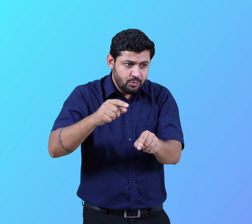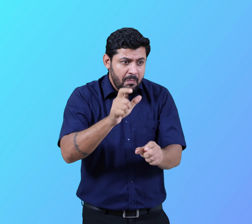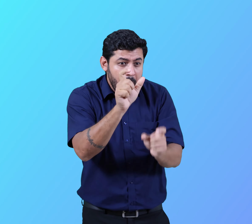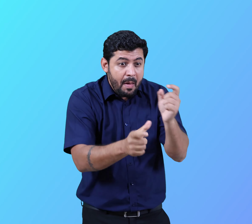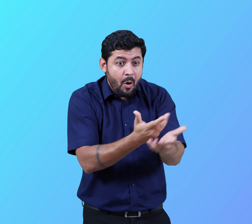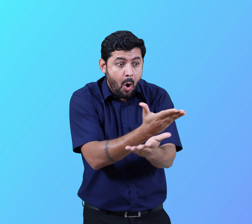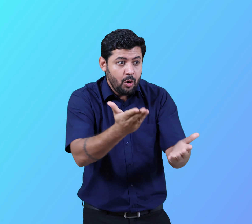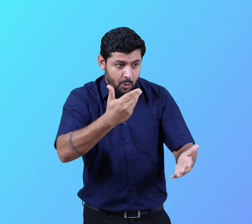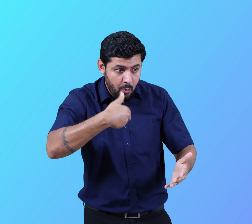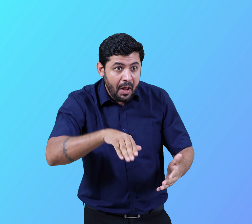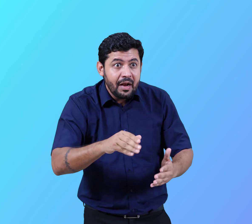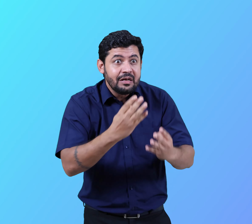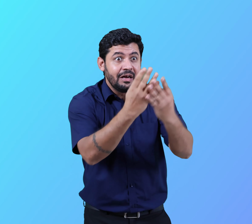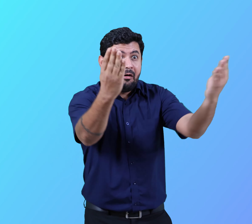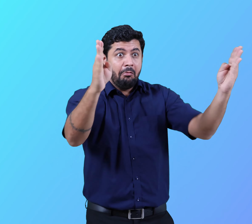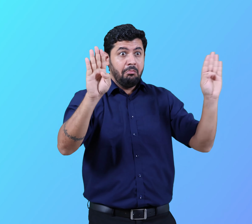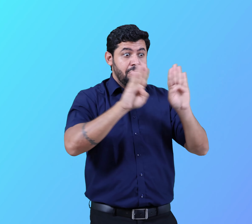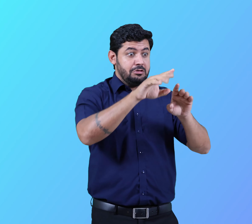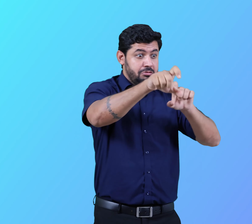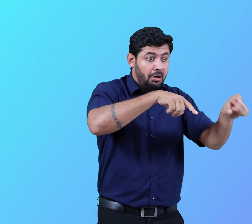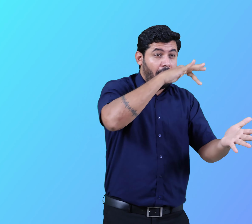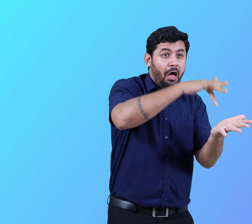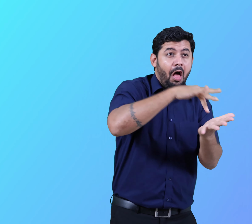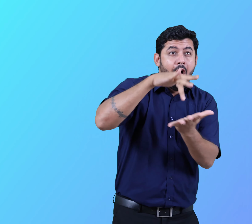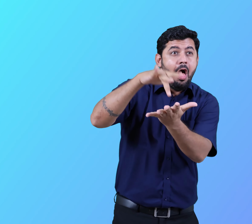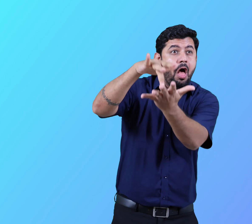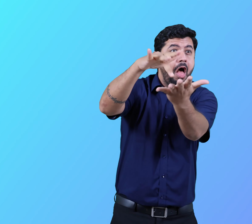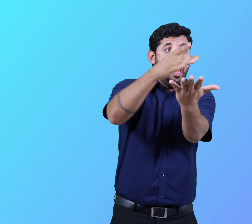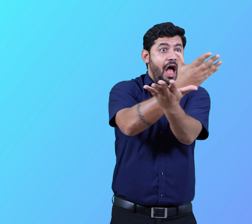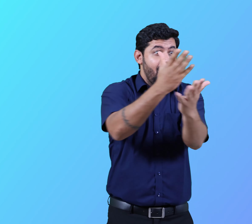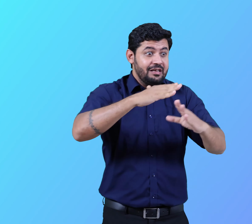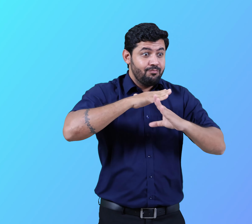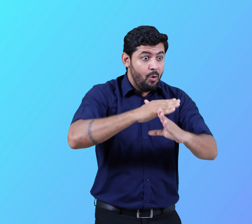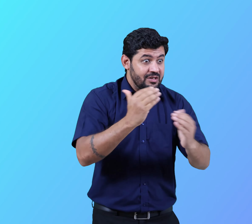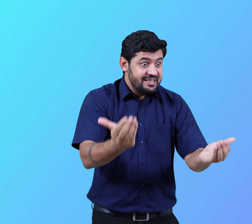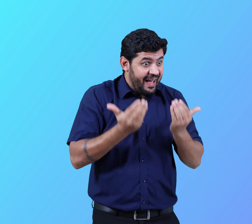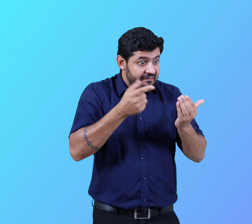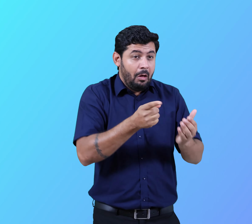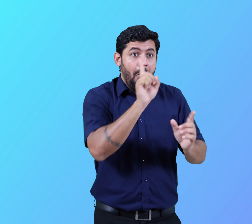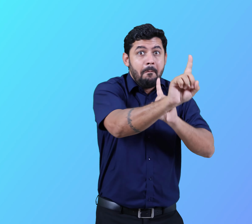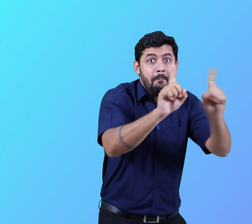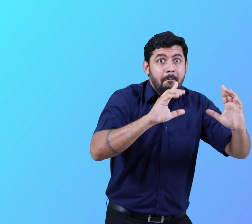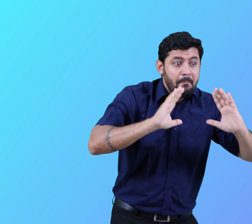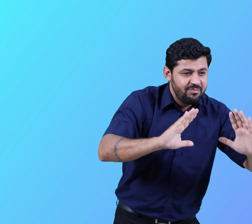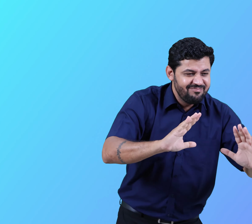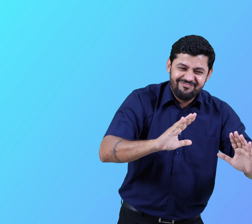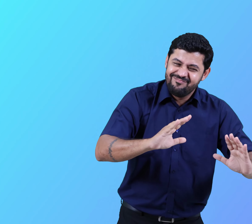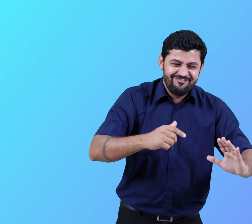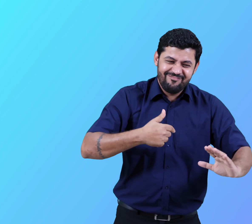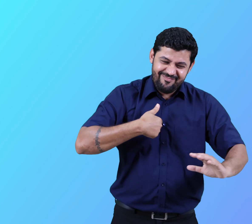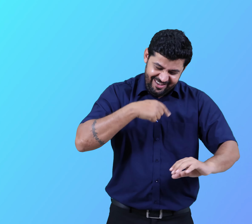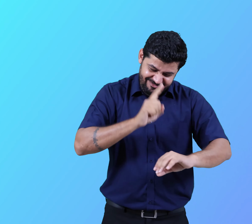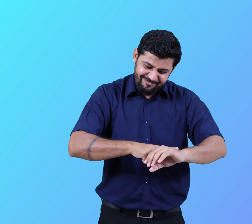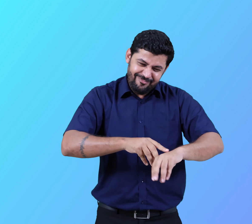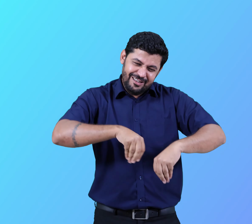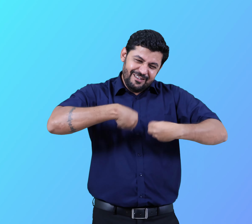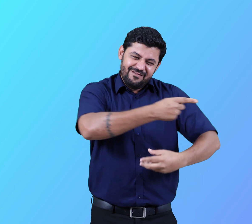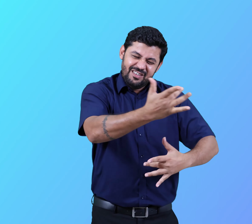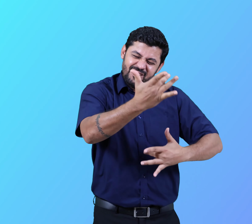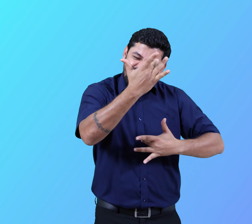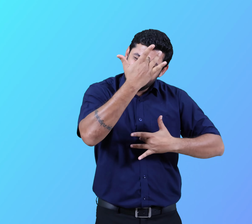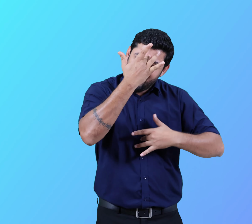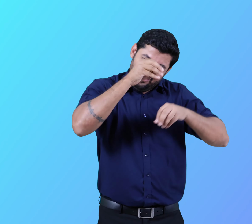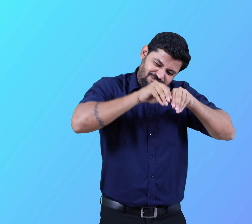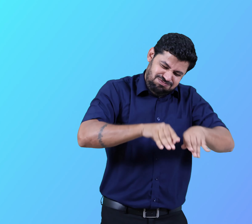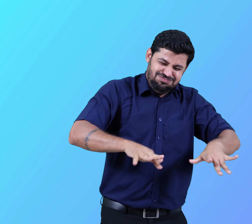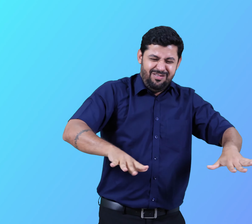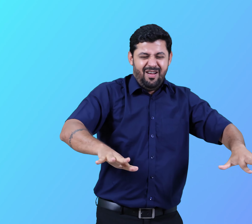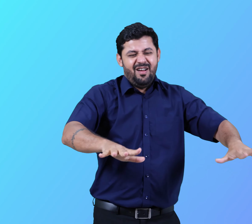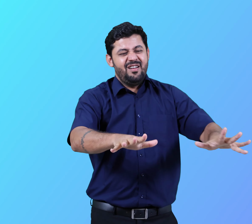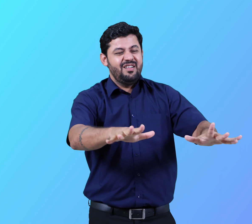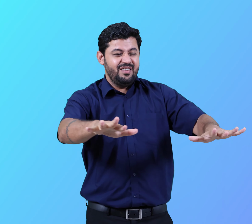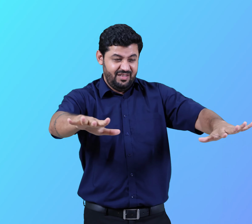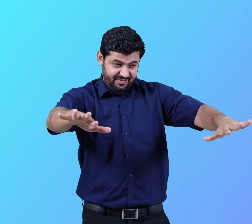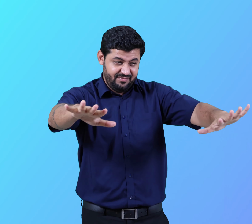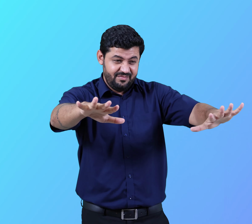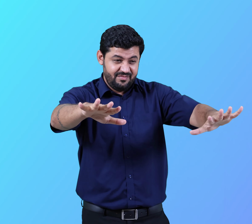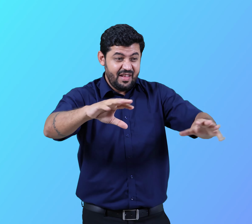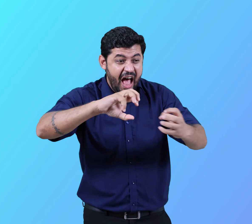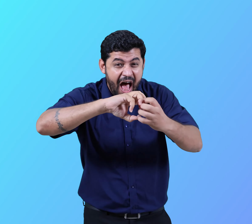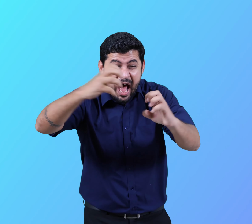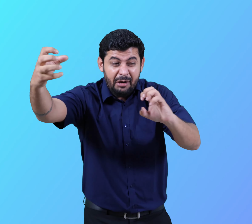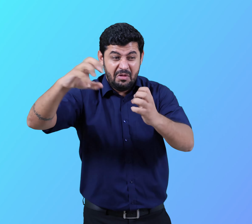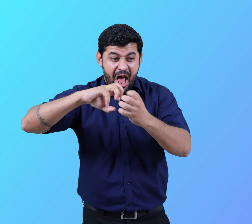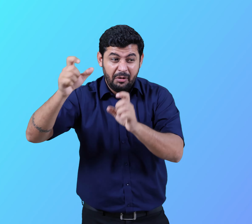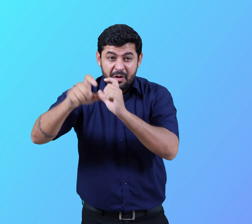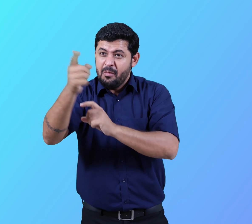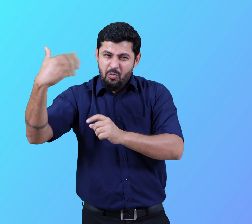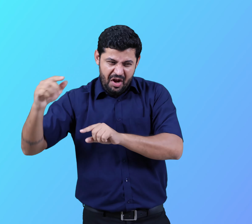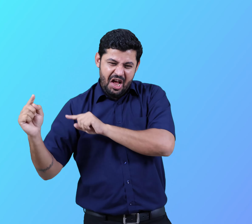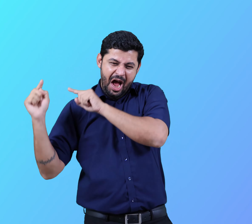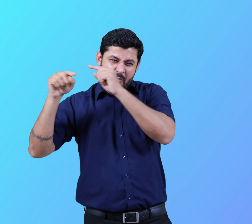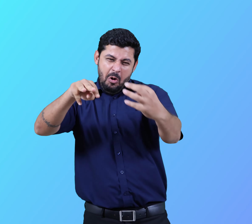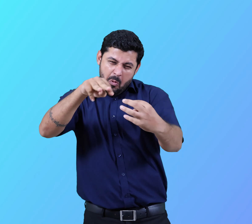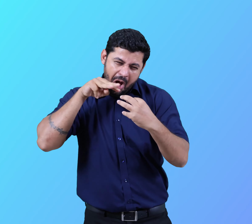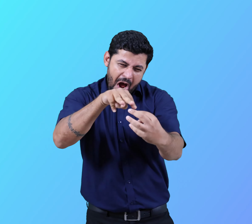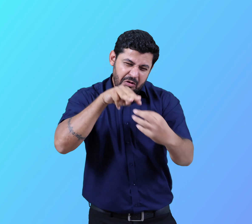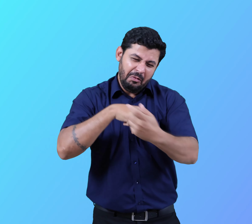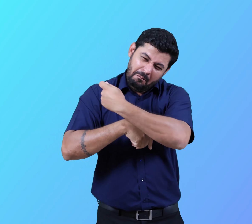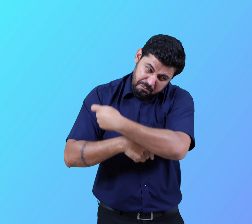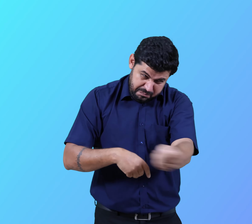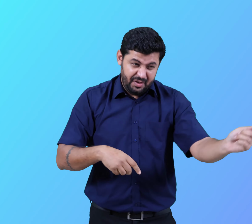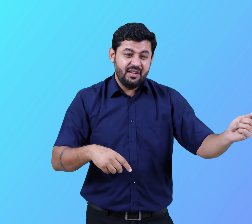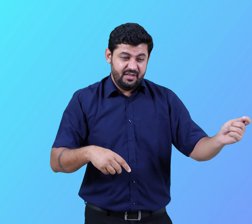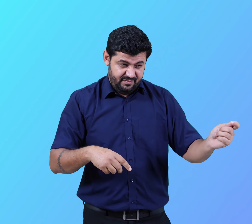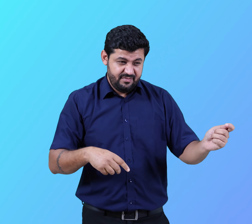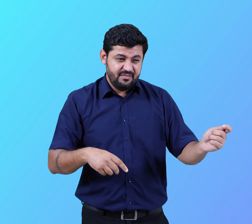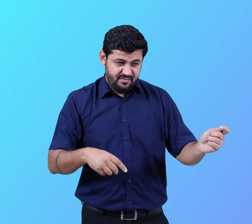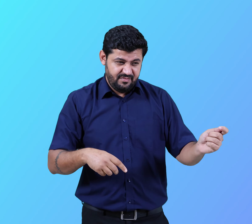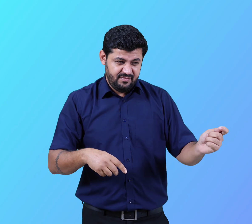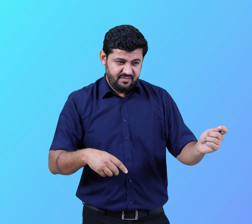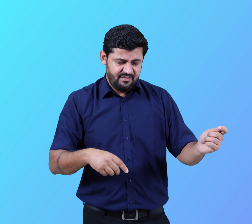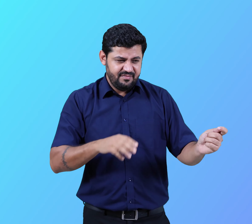You will go into your cities for safety, but I will cause diseases to spread among you. And your enemies will defeat you.